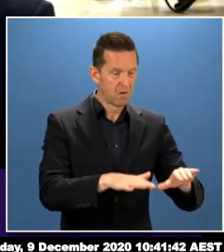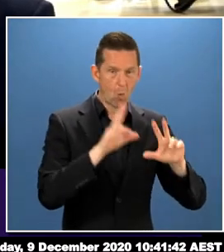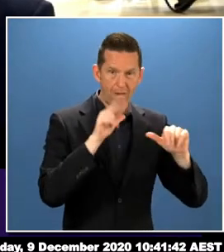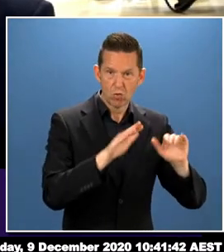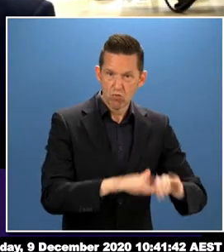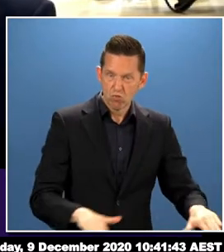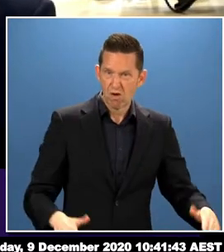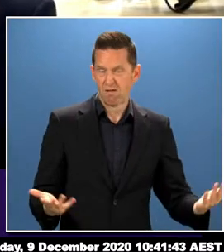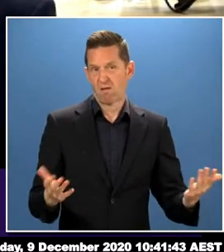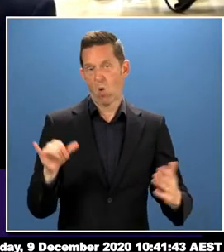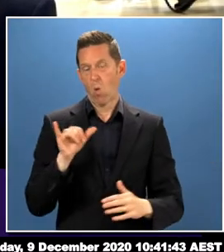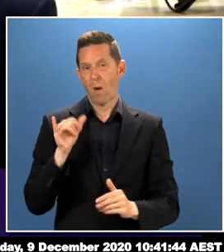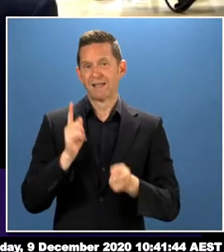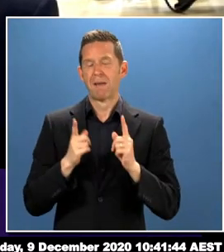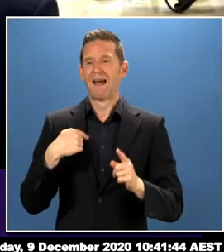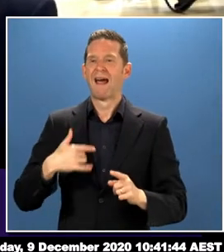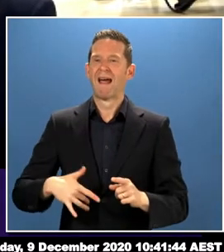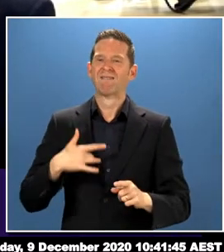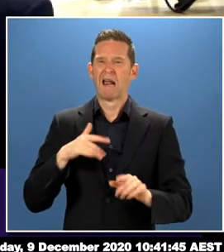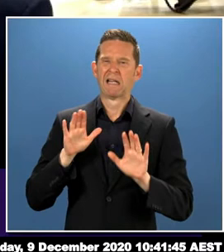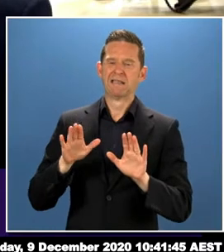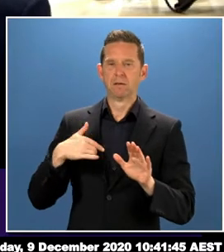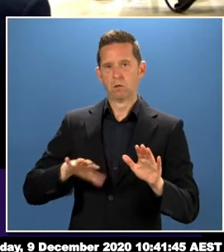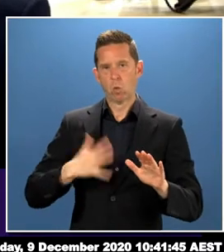at home when you don't feel like getting into your full-on work suit.